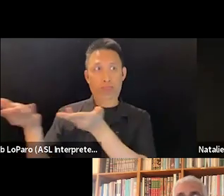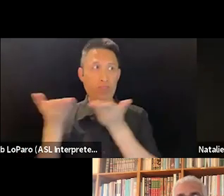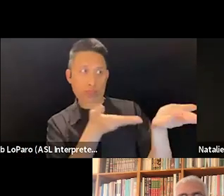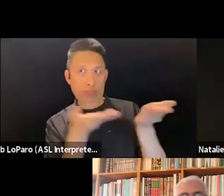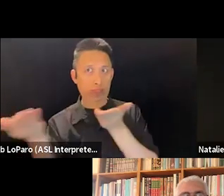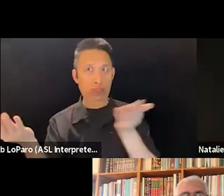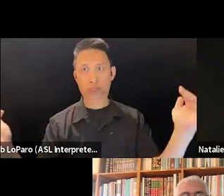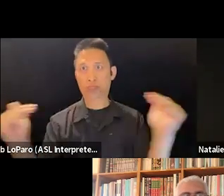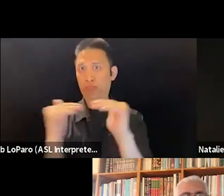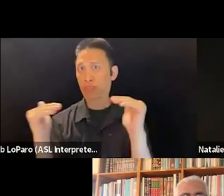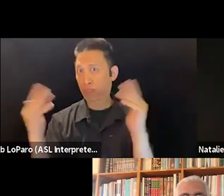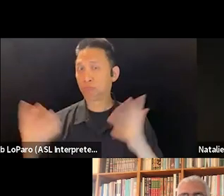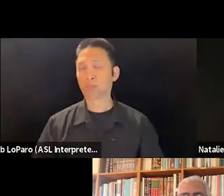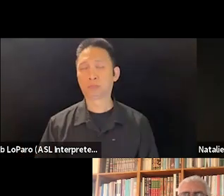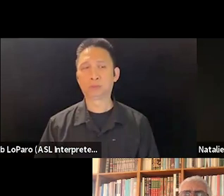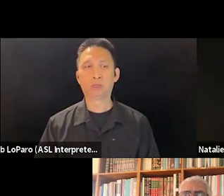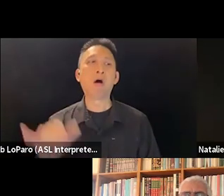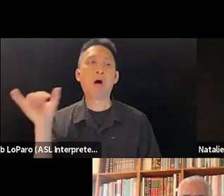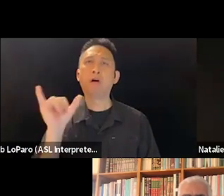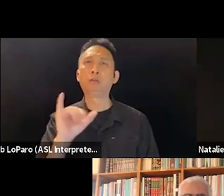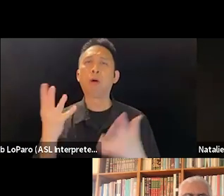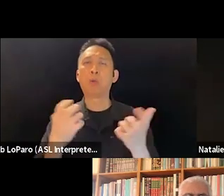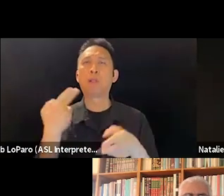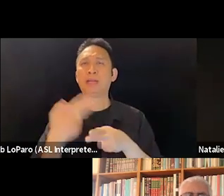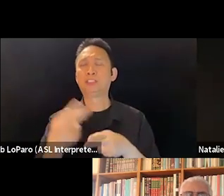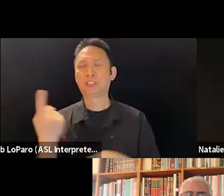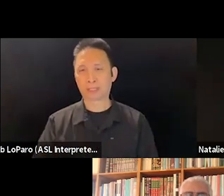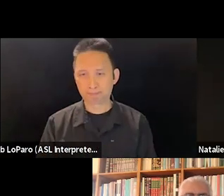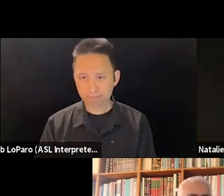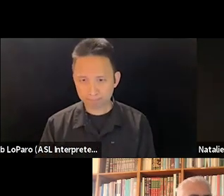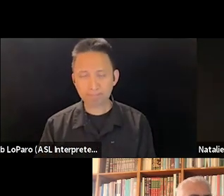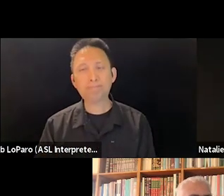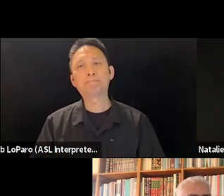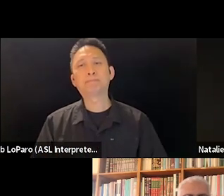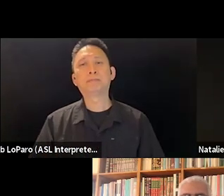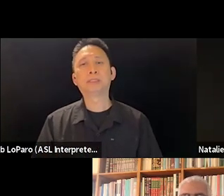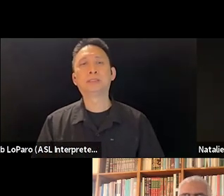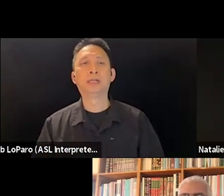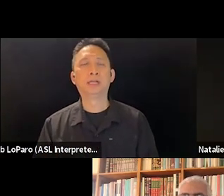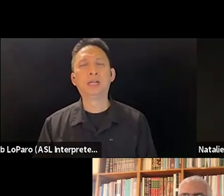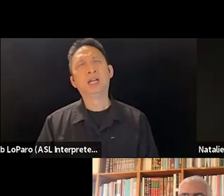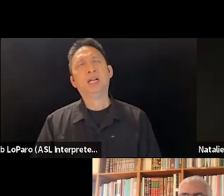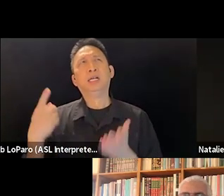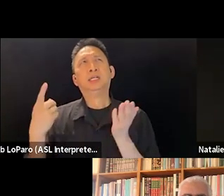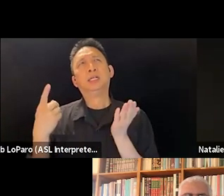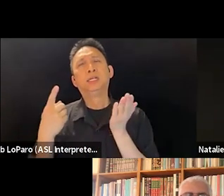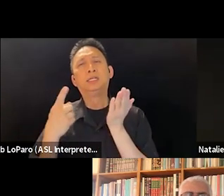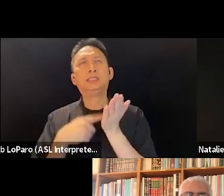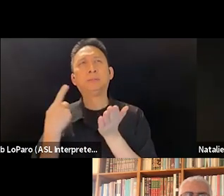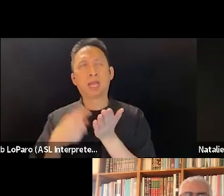I need also to mention something else, even in Arab world, there is in somehow mixed between people,